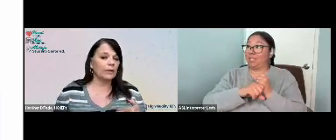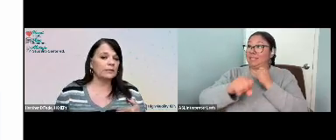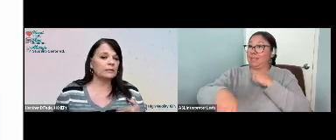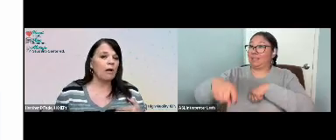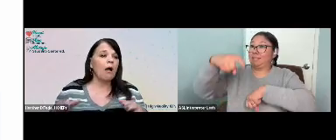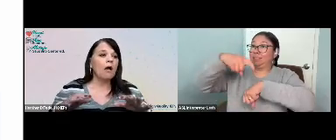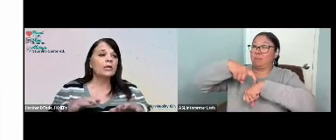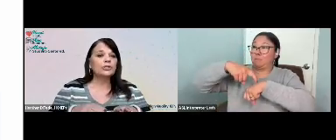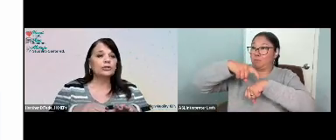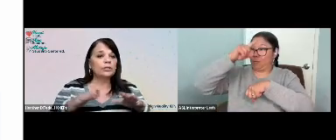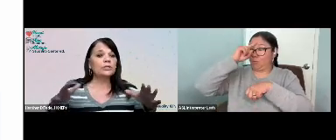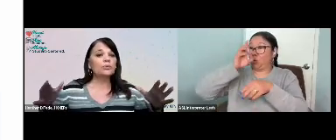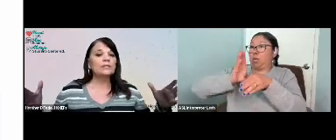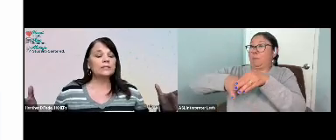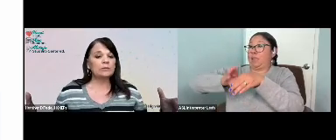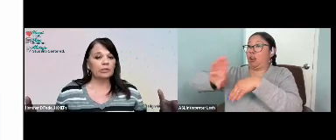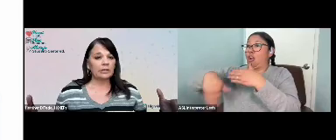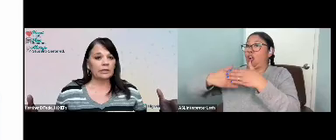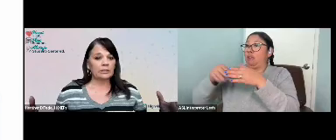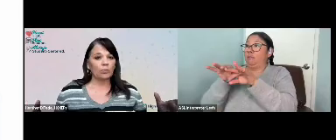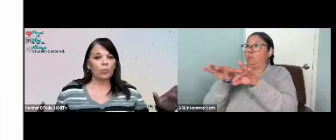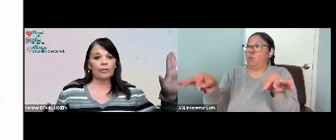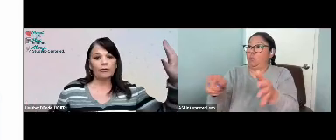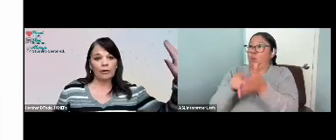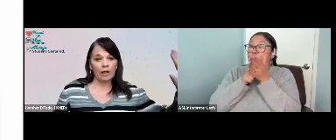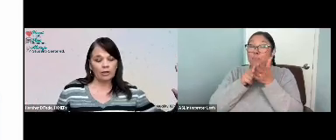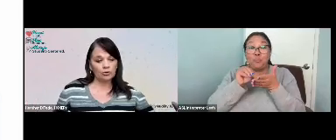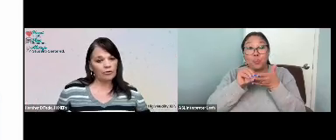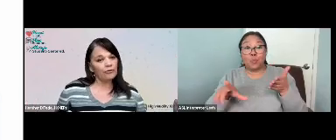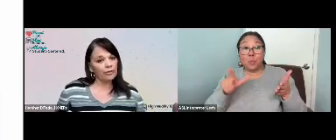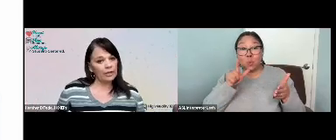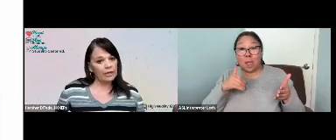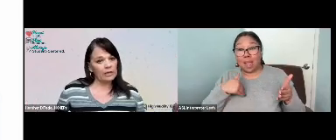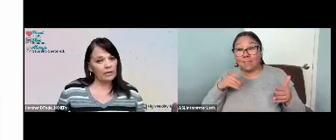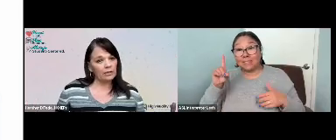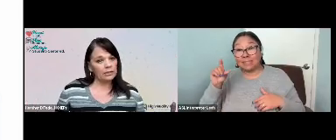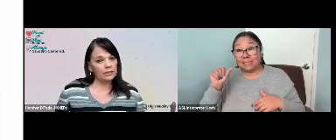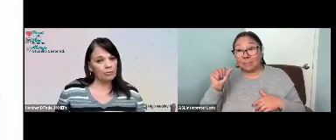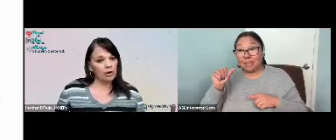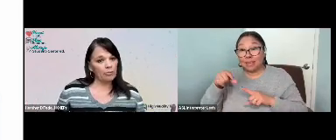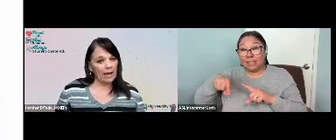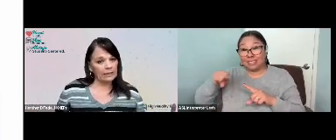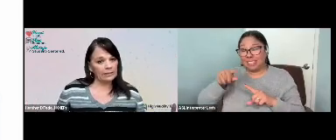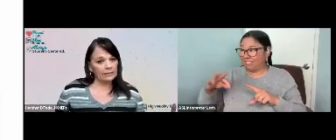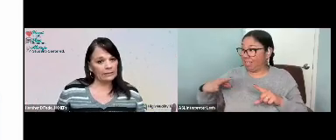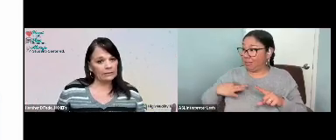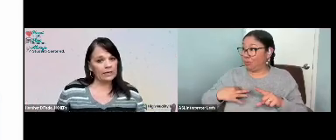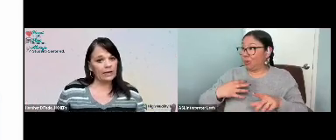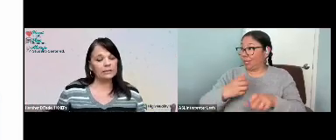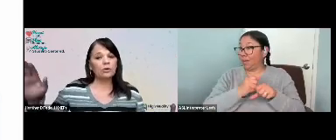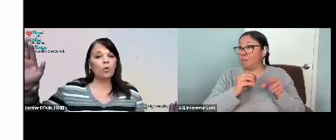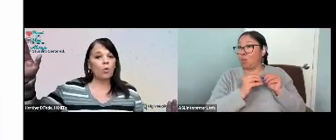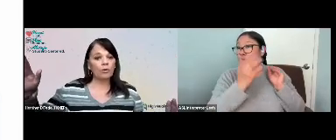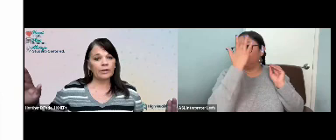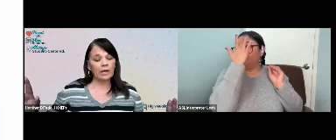requirements. Students with disabilities, whether they're eligible for the Smarter Balanced Test or